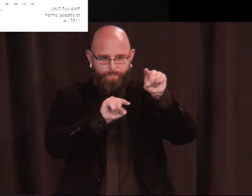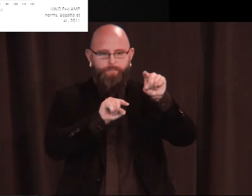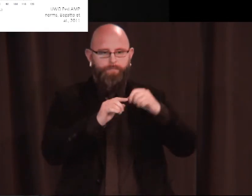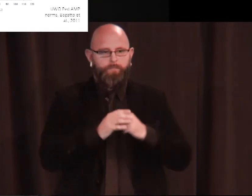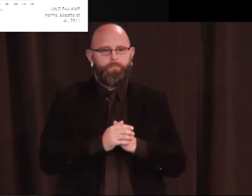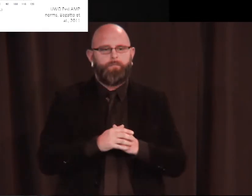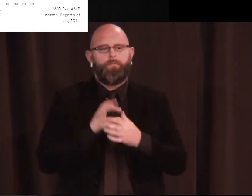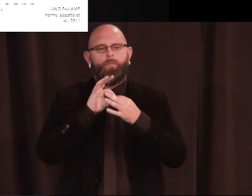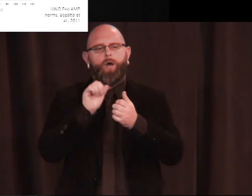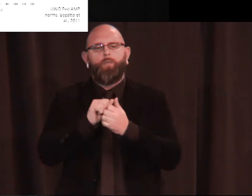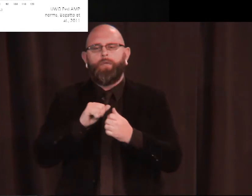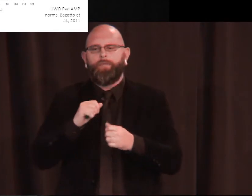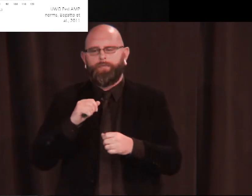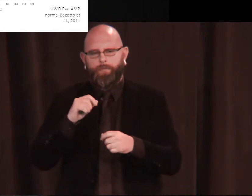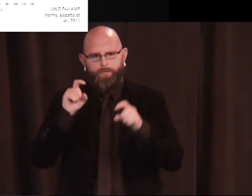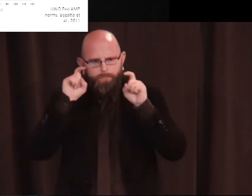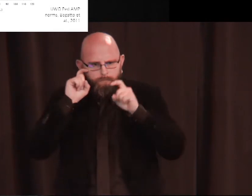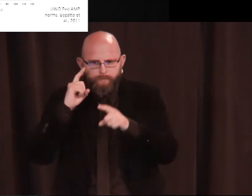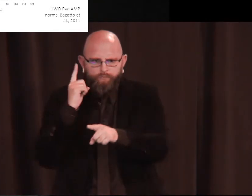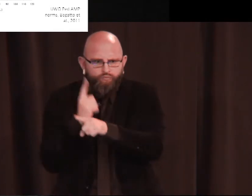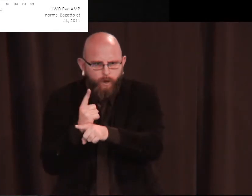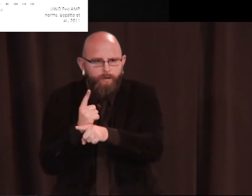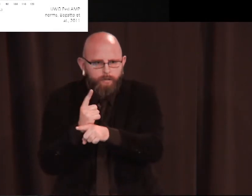the black line shows the average range,